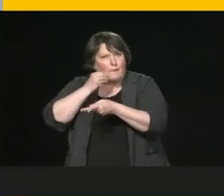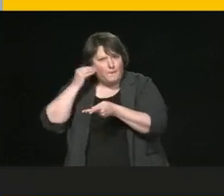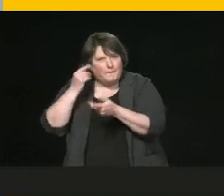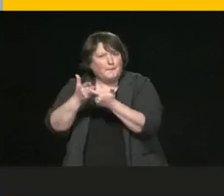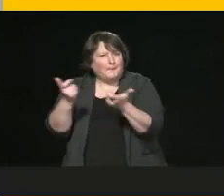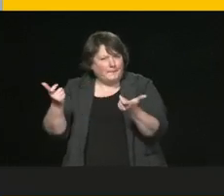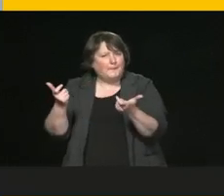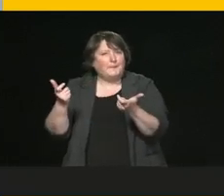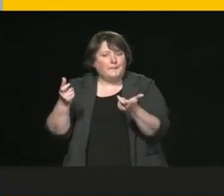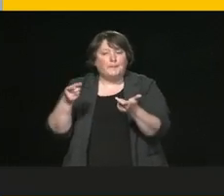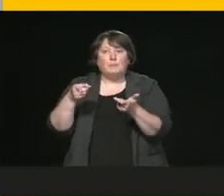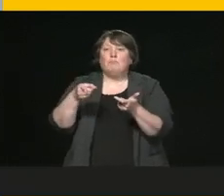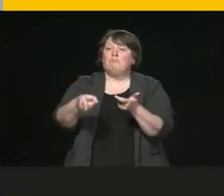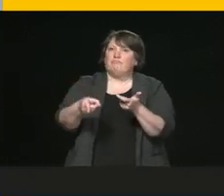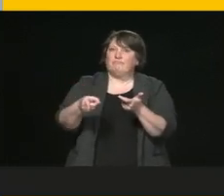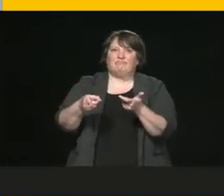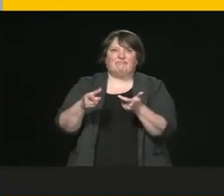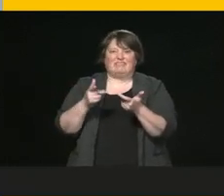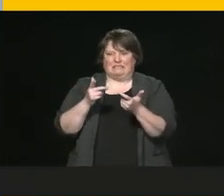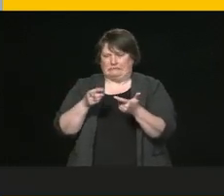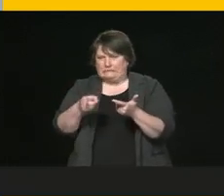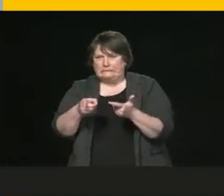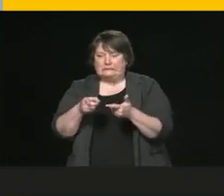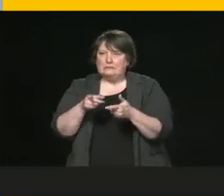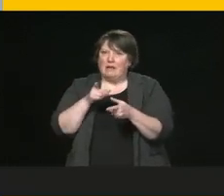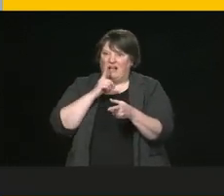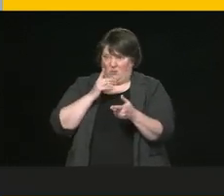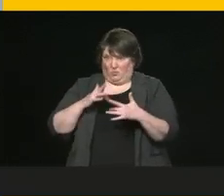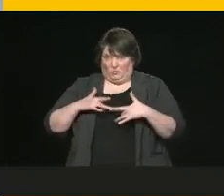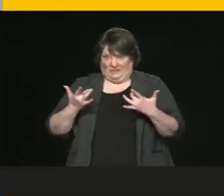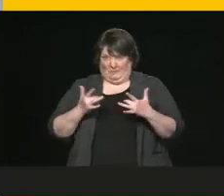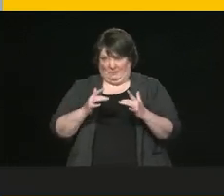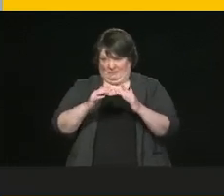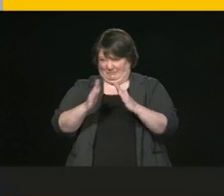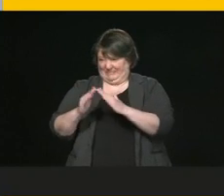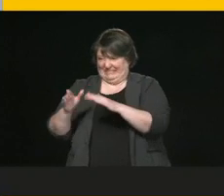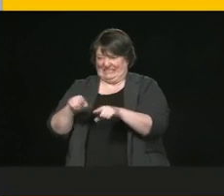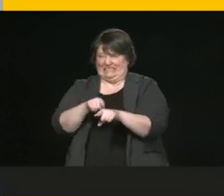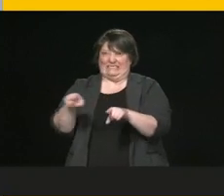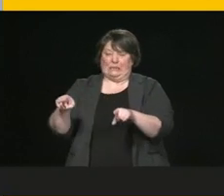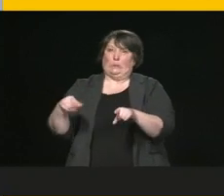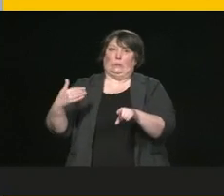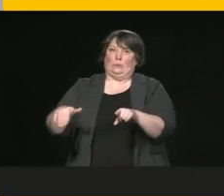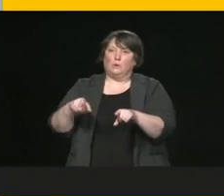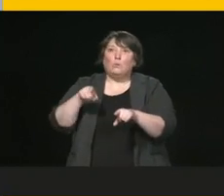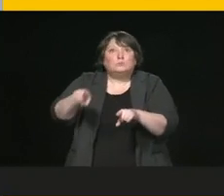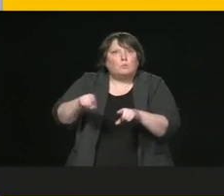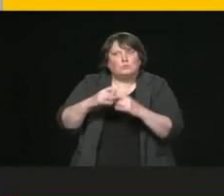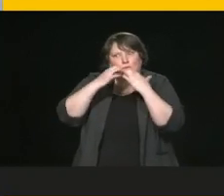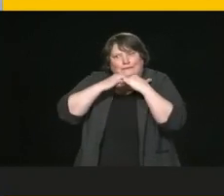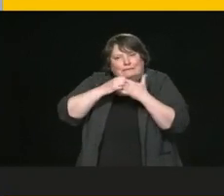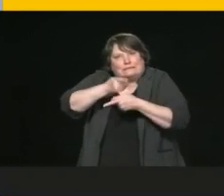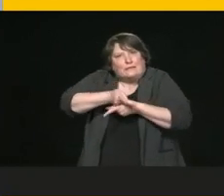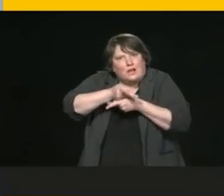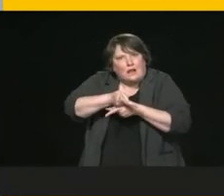LIVE IN NURSING HOMES AND LONG-TERM CARE FACILITIES.